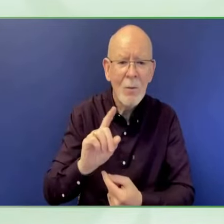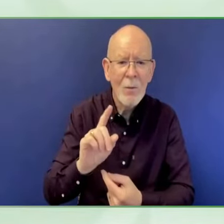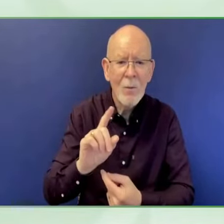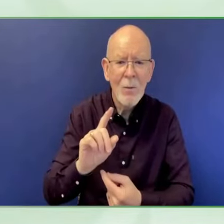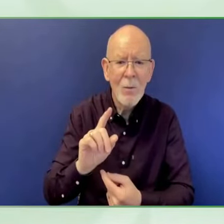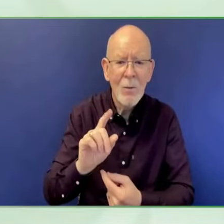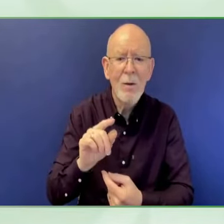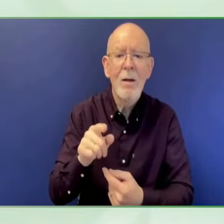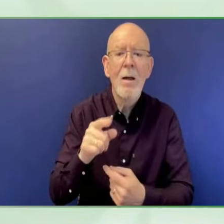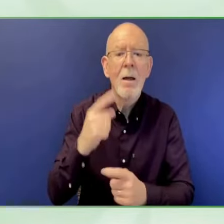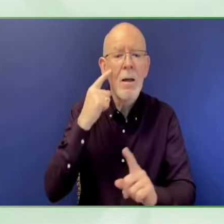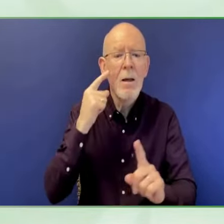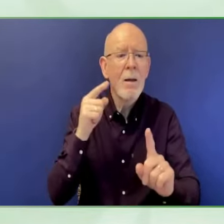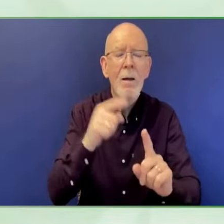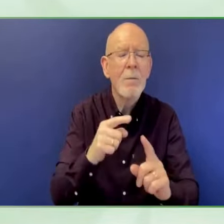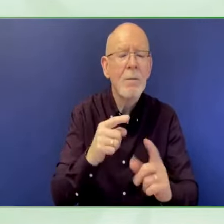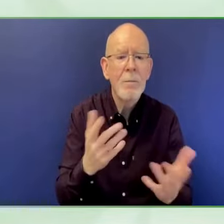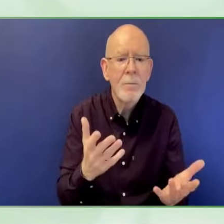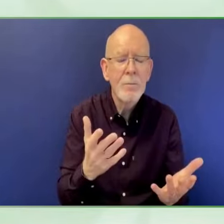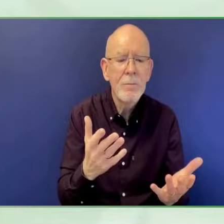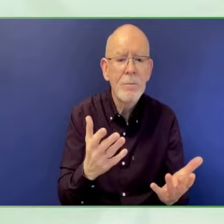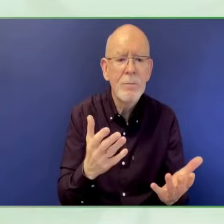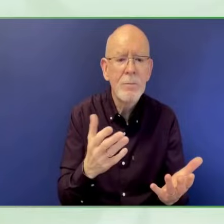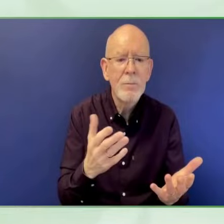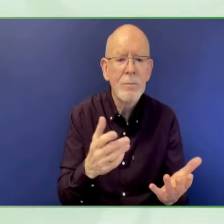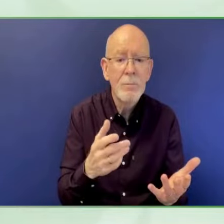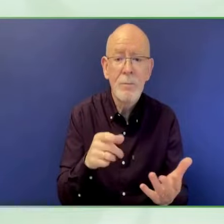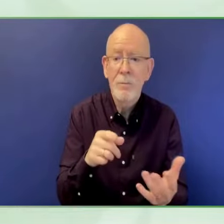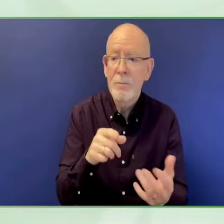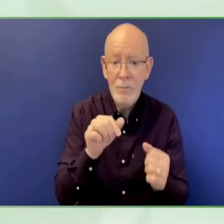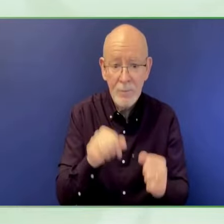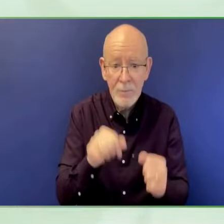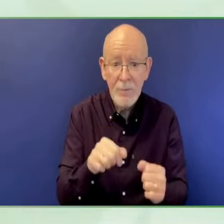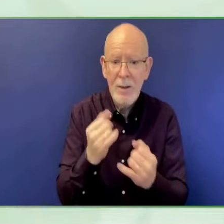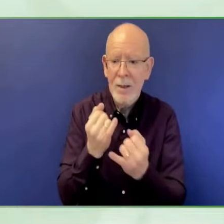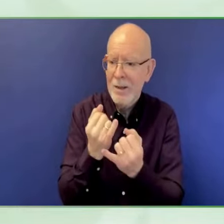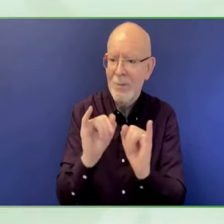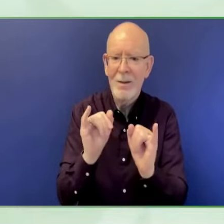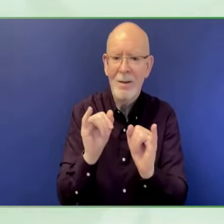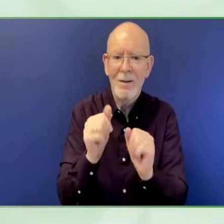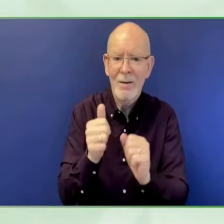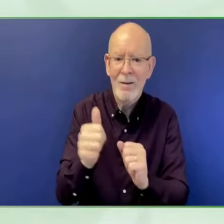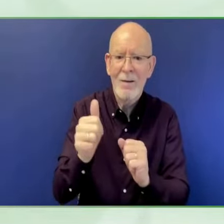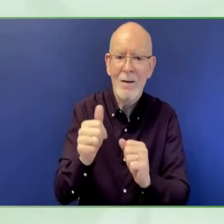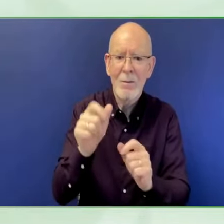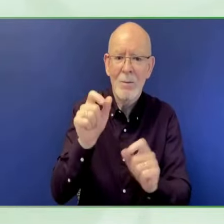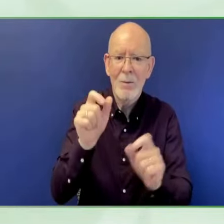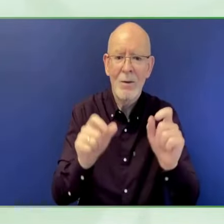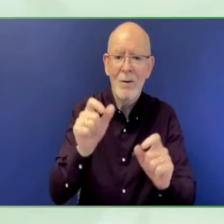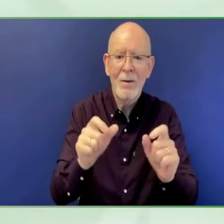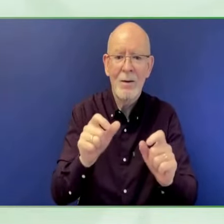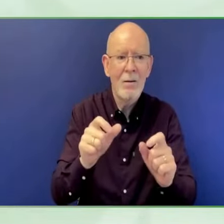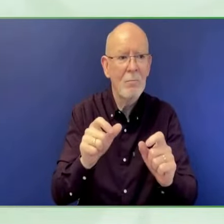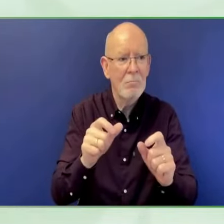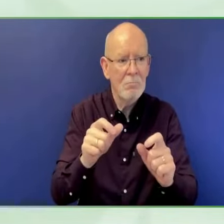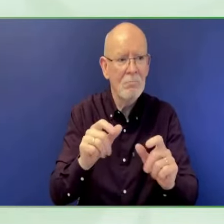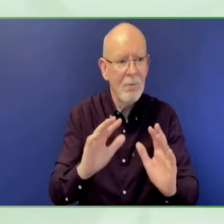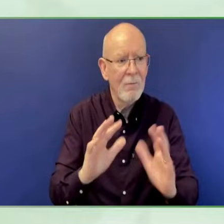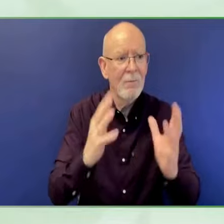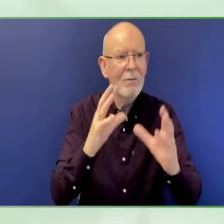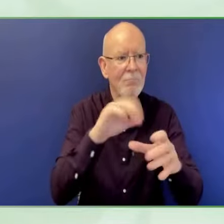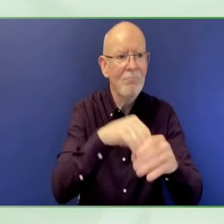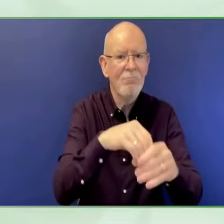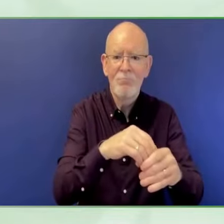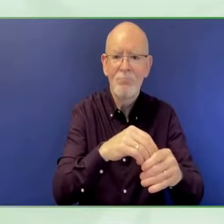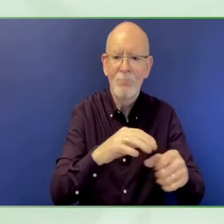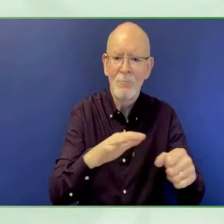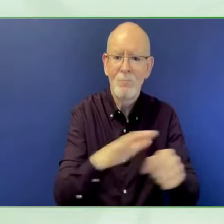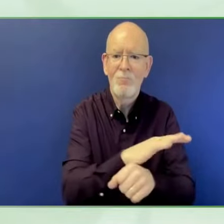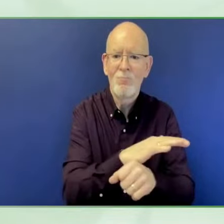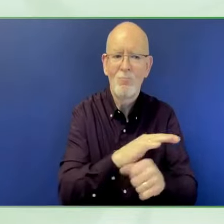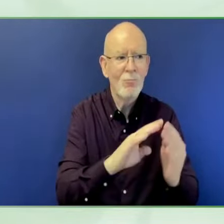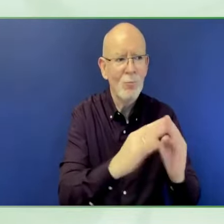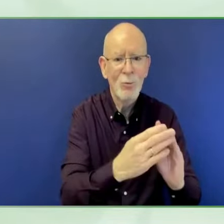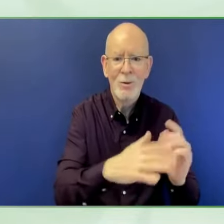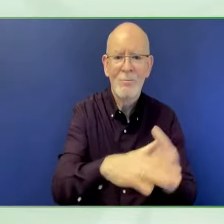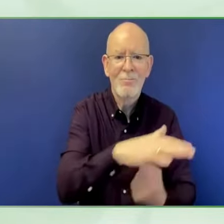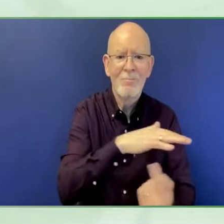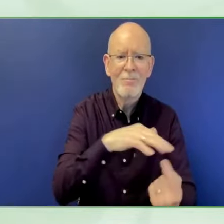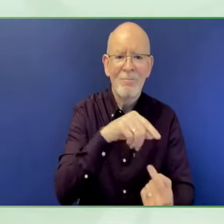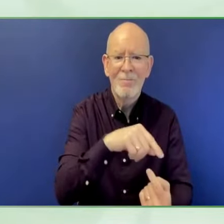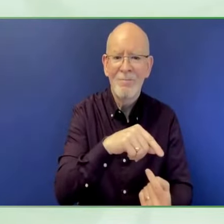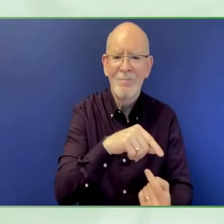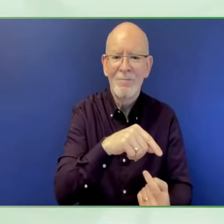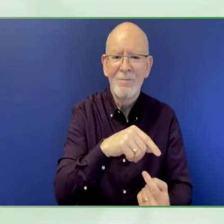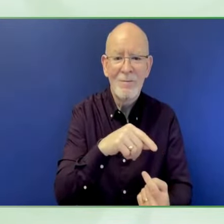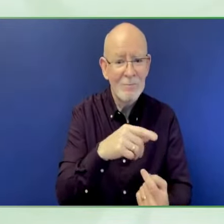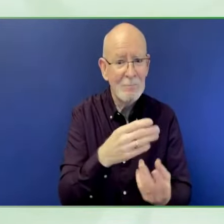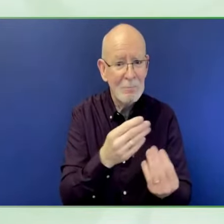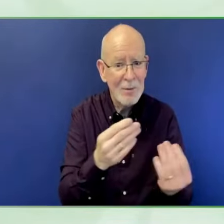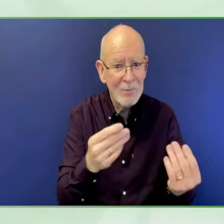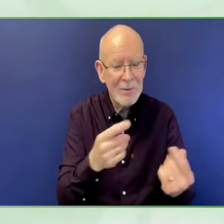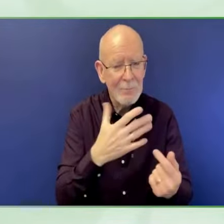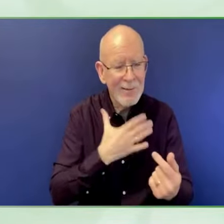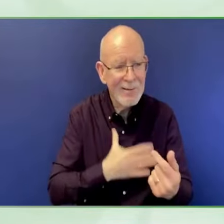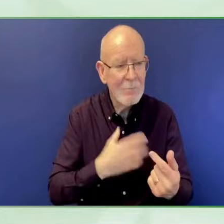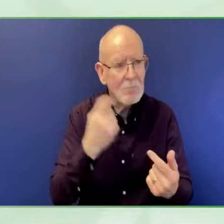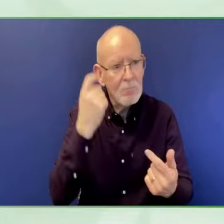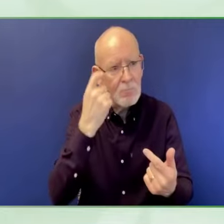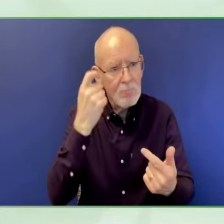components that need to work together.